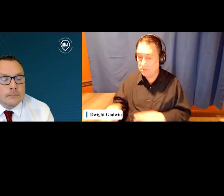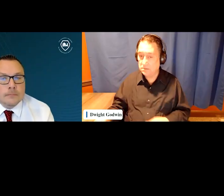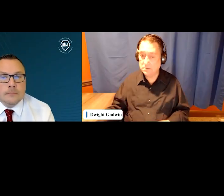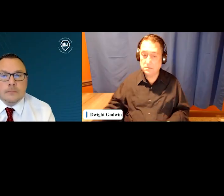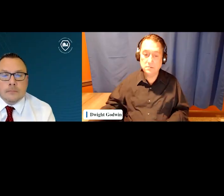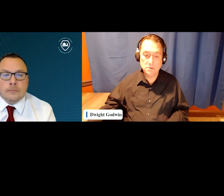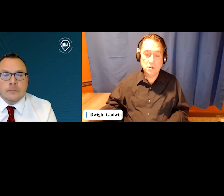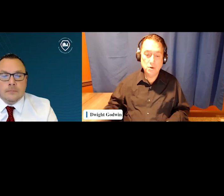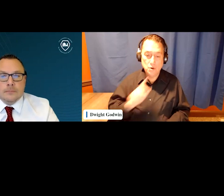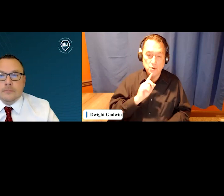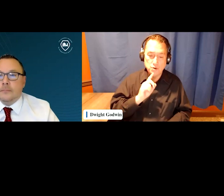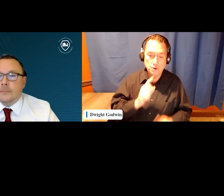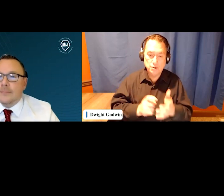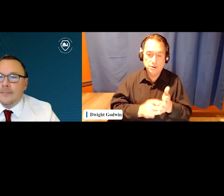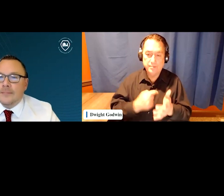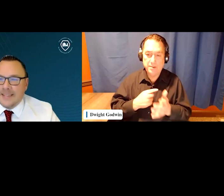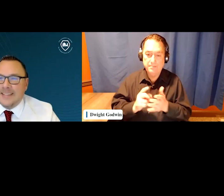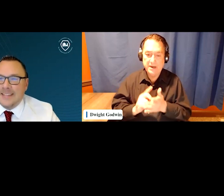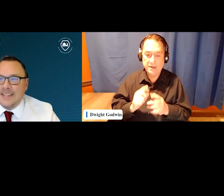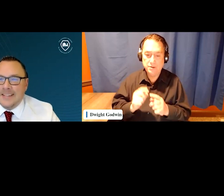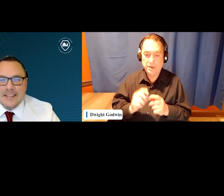Sure. Sorry, it took me a minute to get off of mute here.